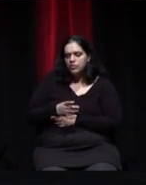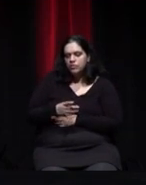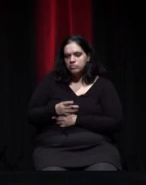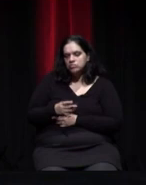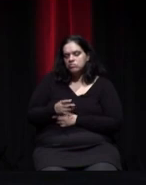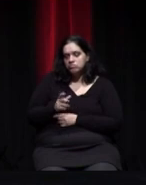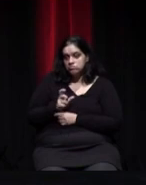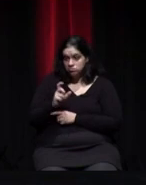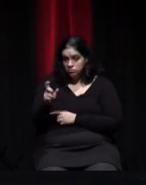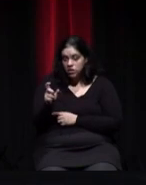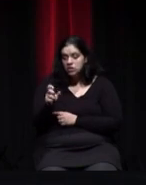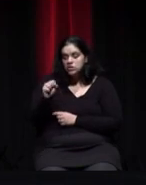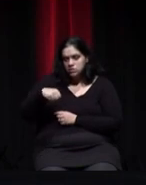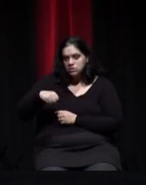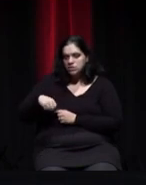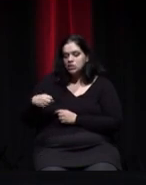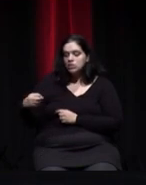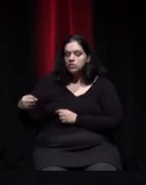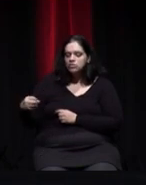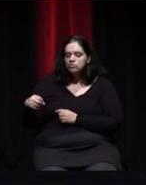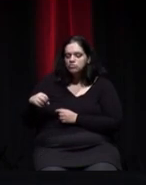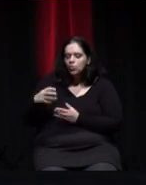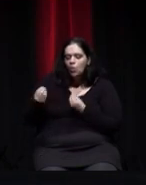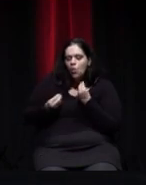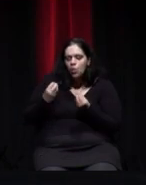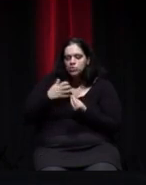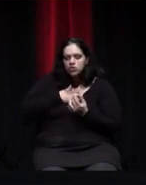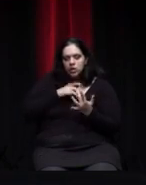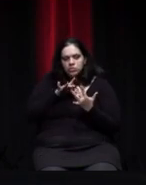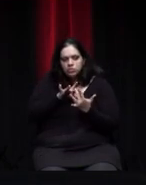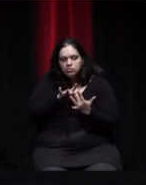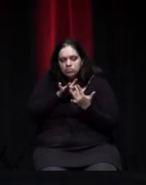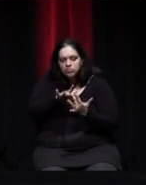a certain kind of relation with knowledge.